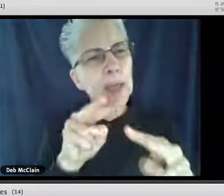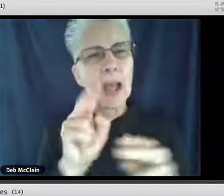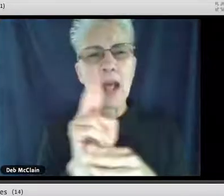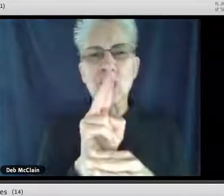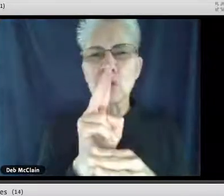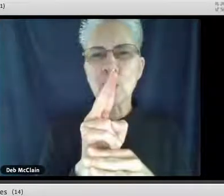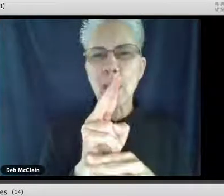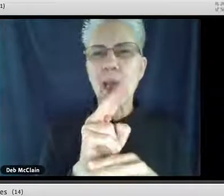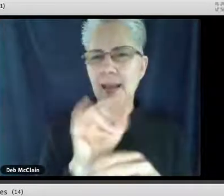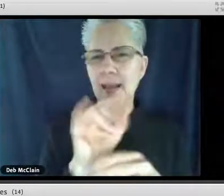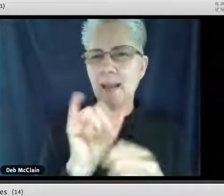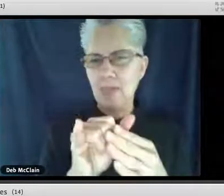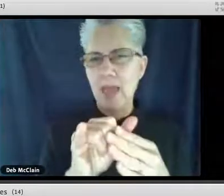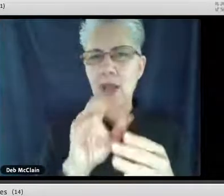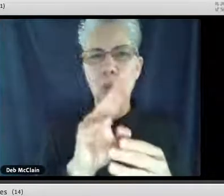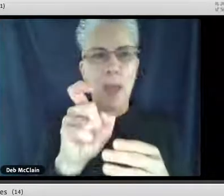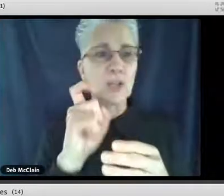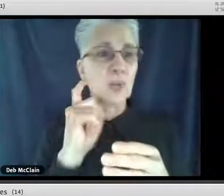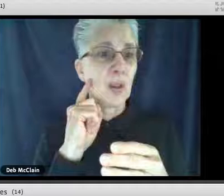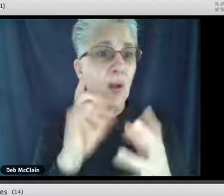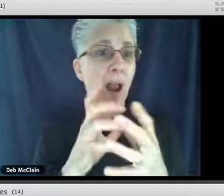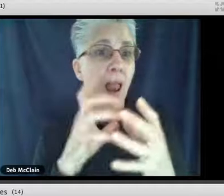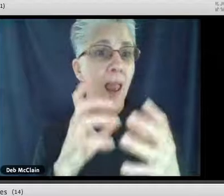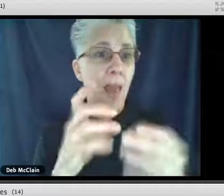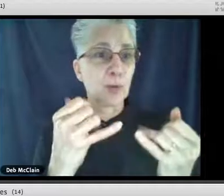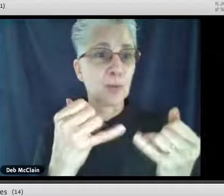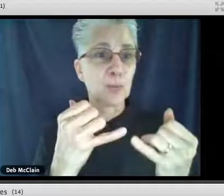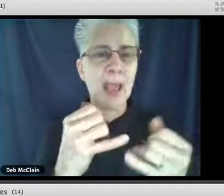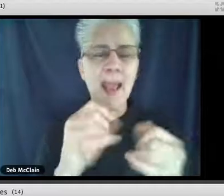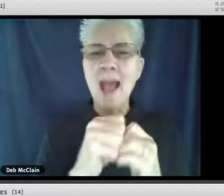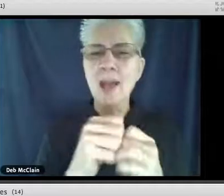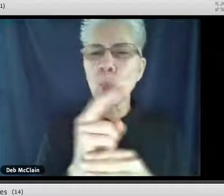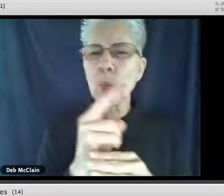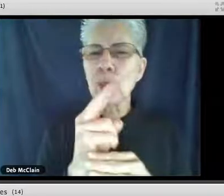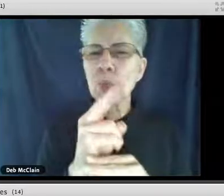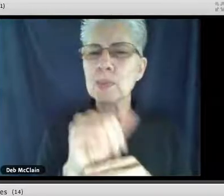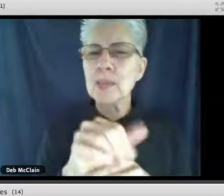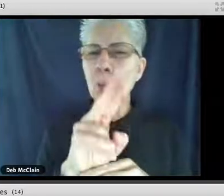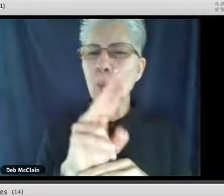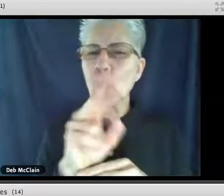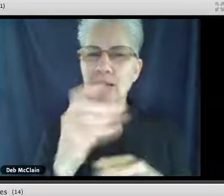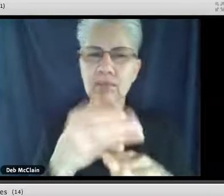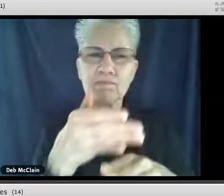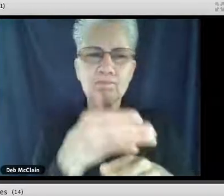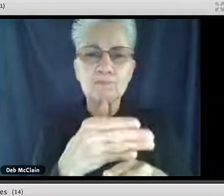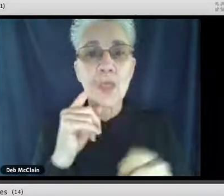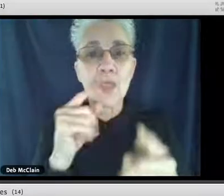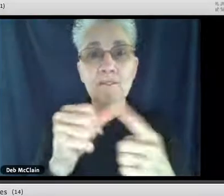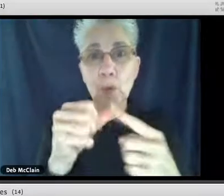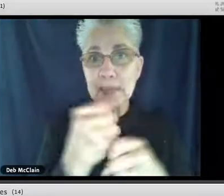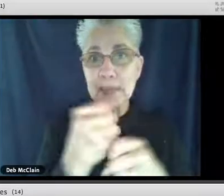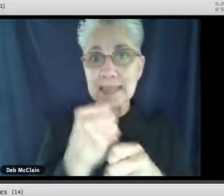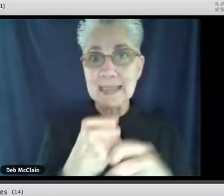You're going to see the word UX a lot today. So how do we do that? First of all, look at that first statistic. Seventy-five percent of people